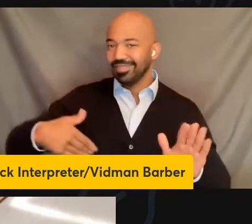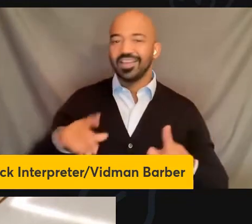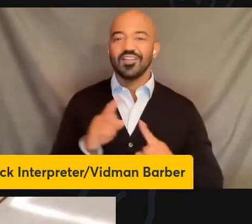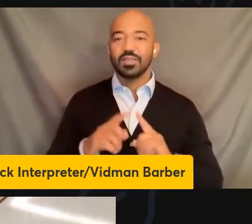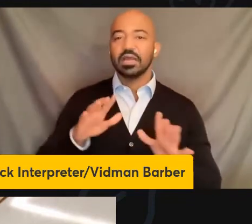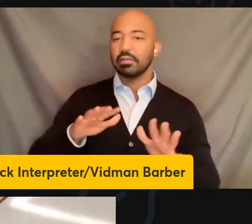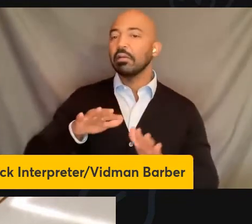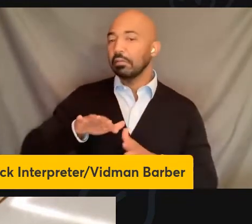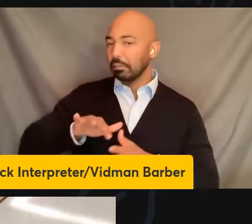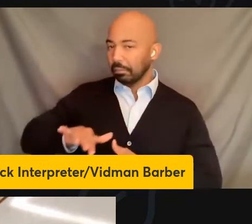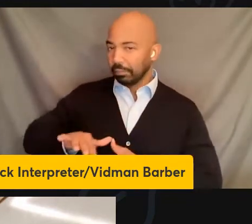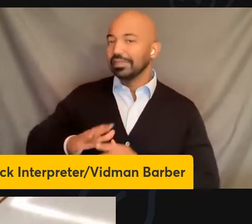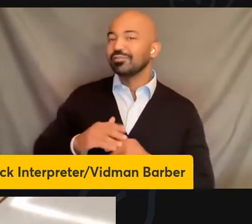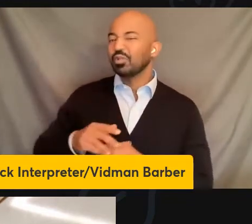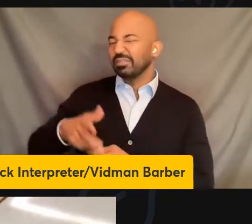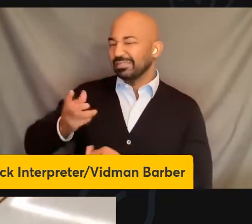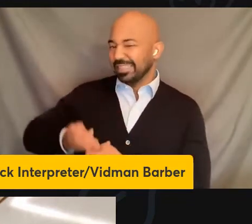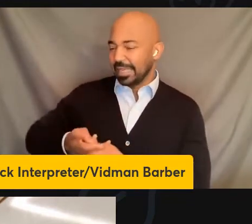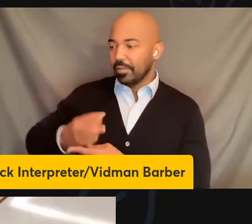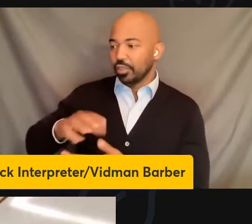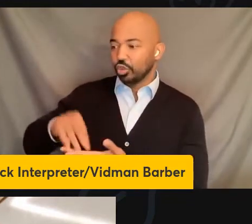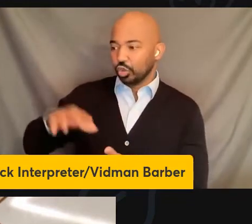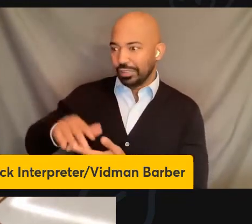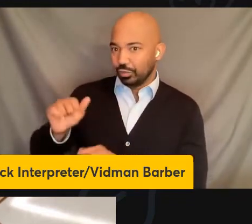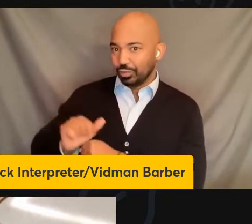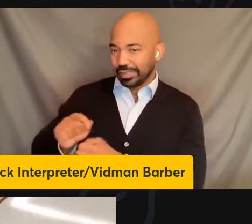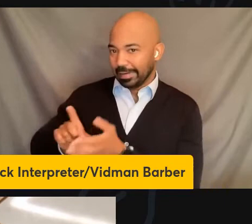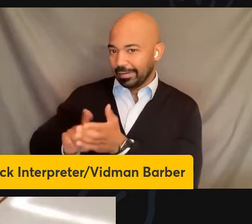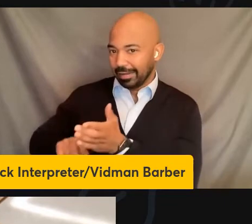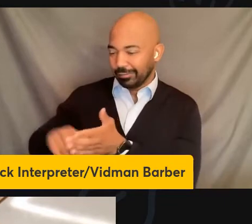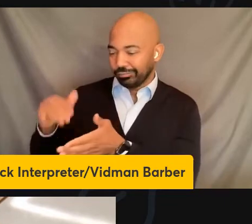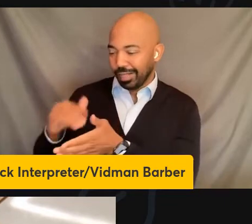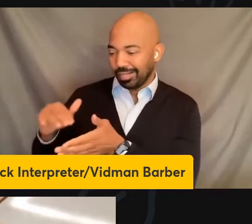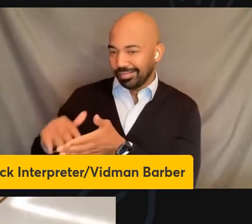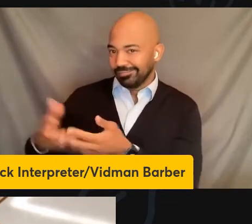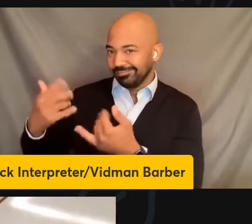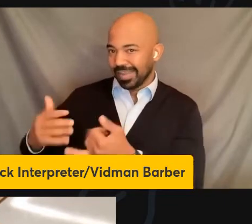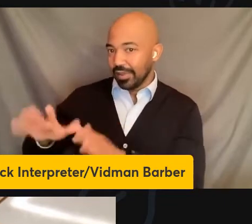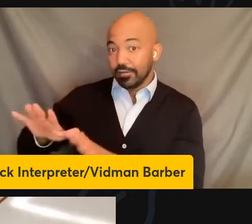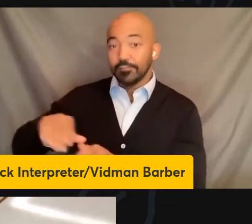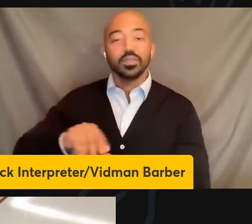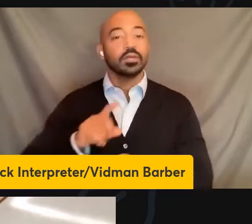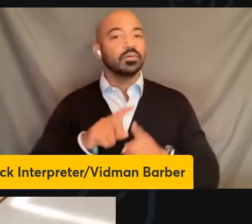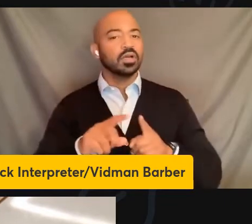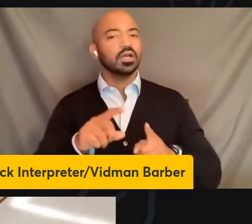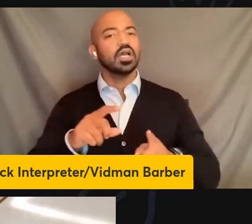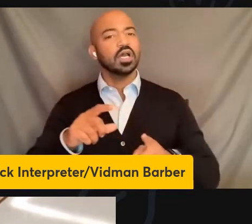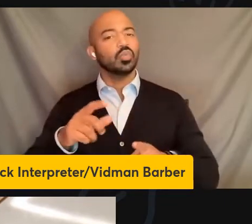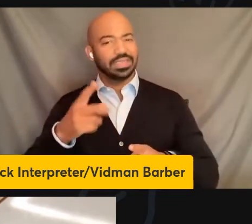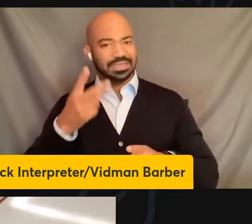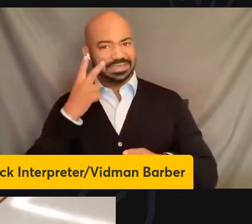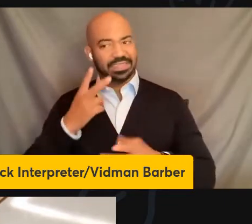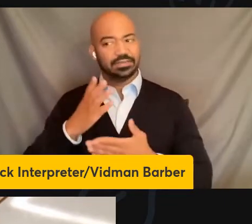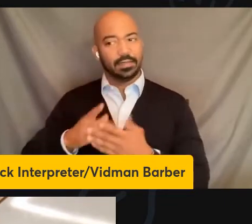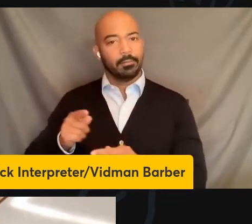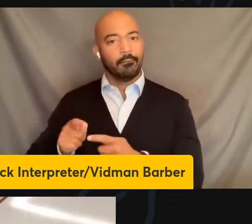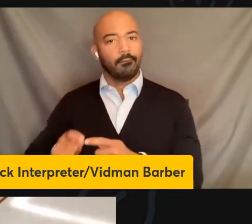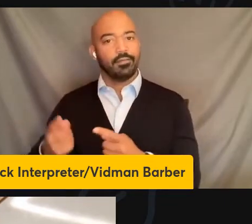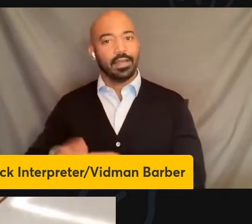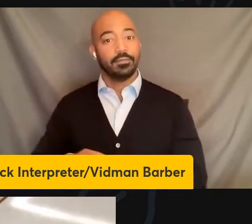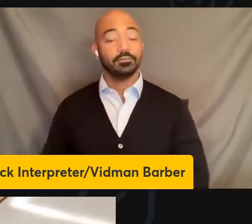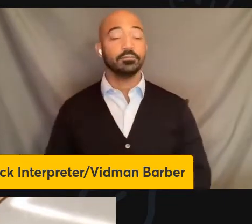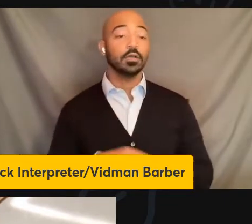my to my, to the students in our labs, but we can start to see some alterations that we also haven't looked at the profile. So